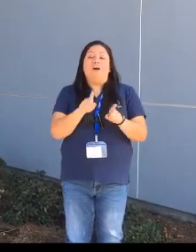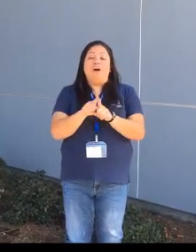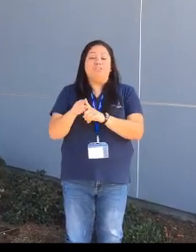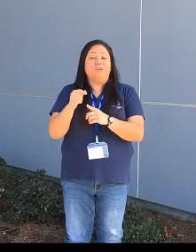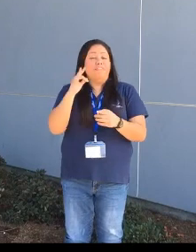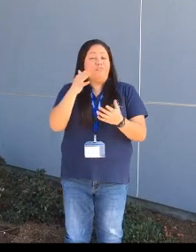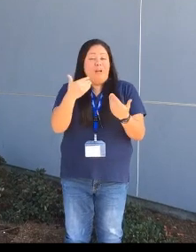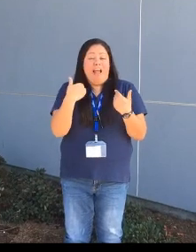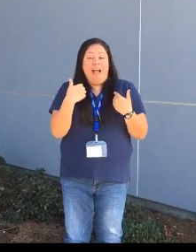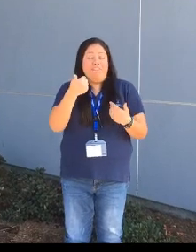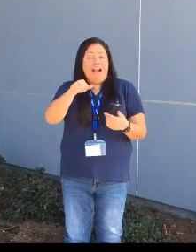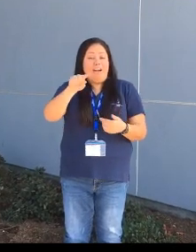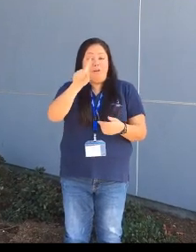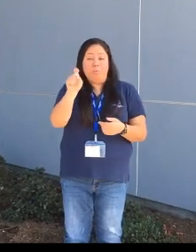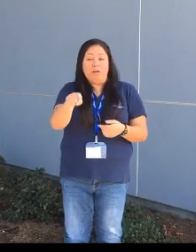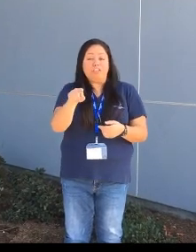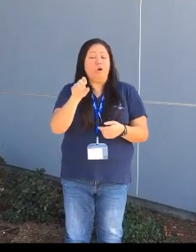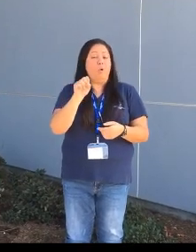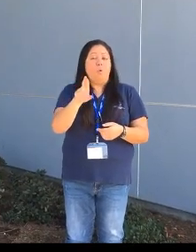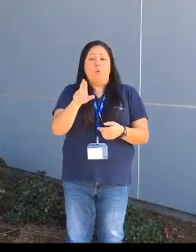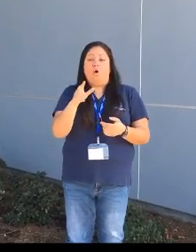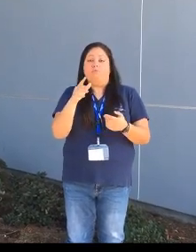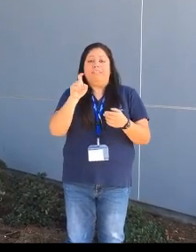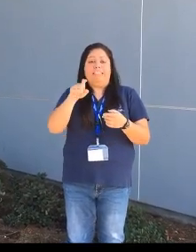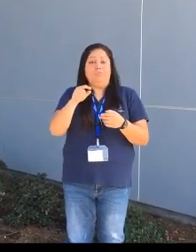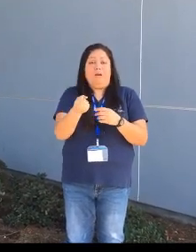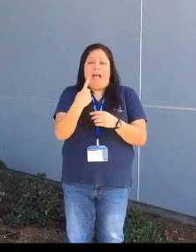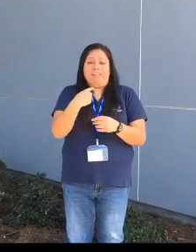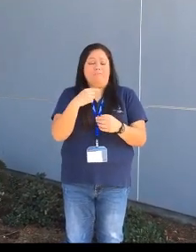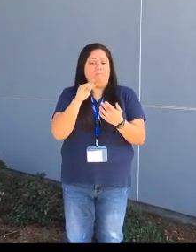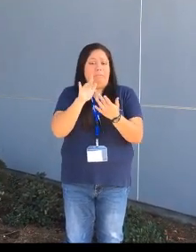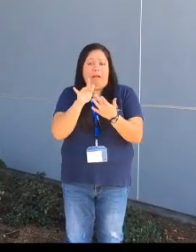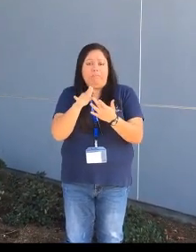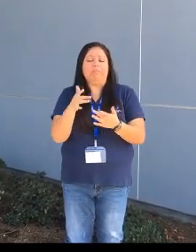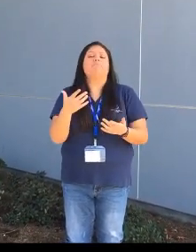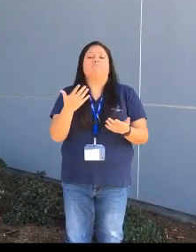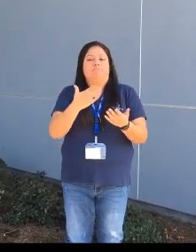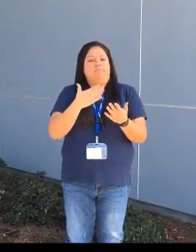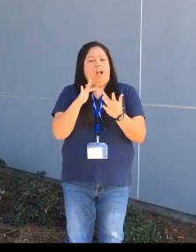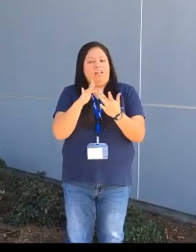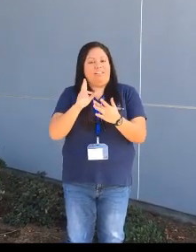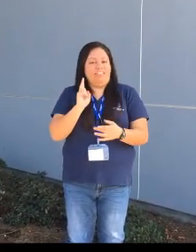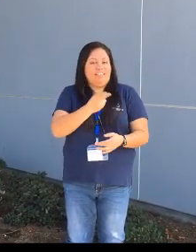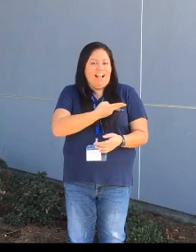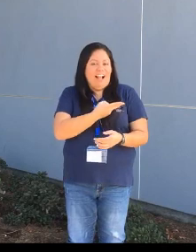And also, if you have any questions, or need to ask questions, contact info, please contact us!